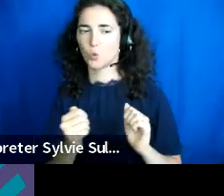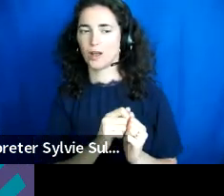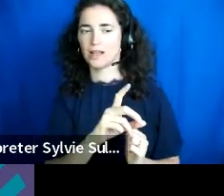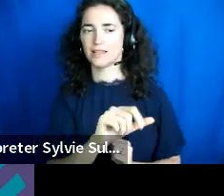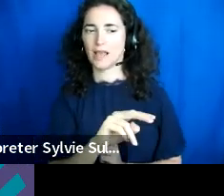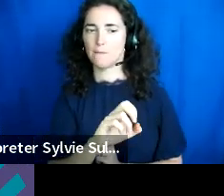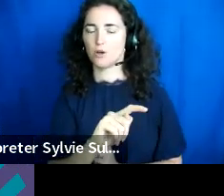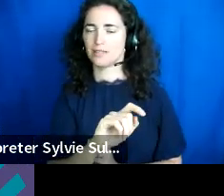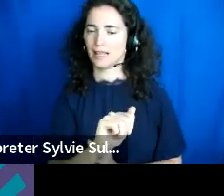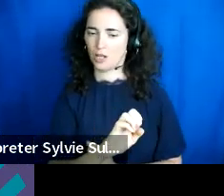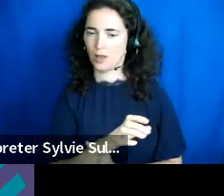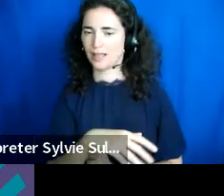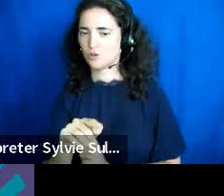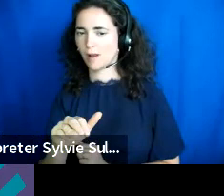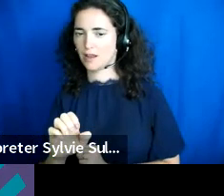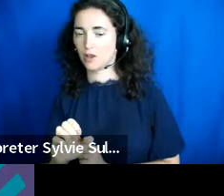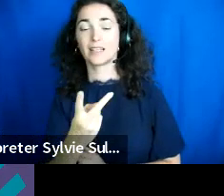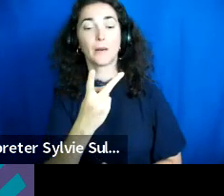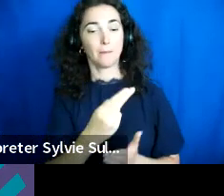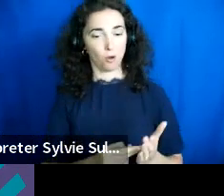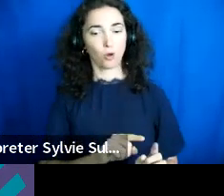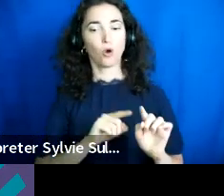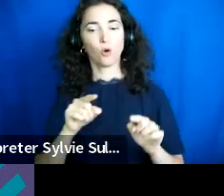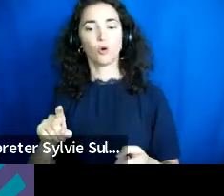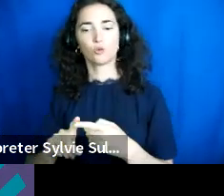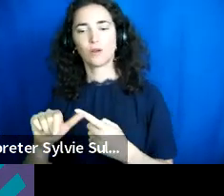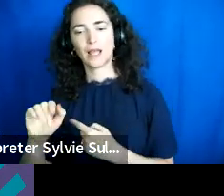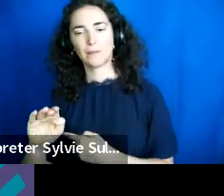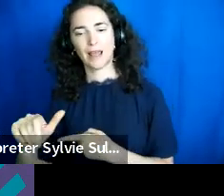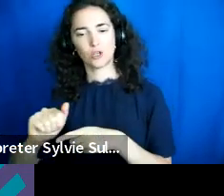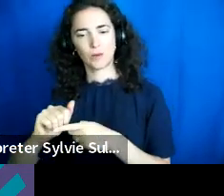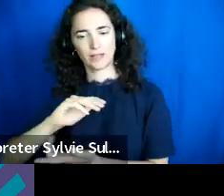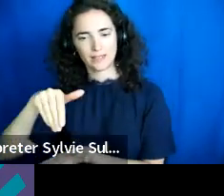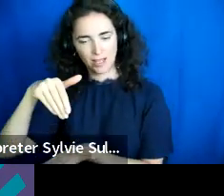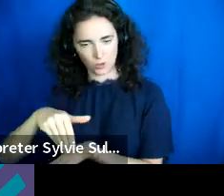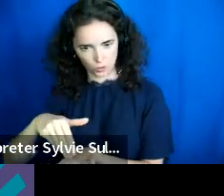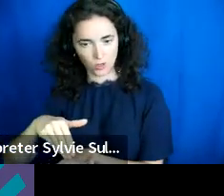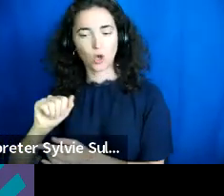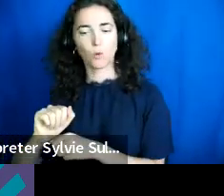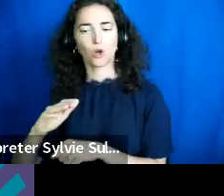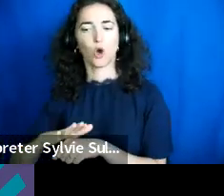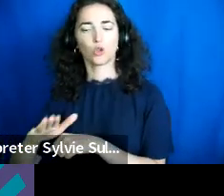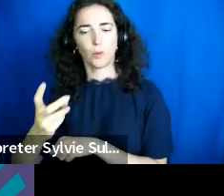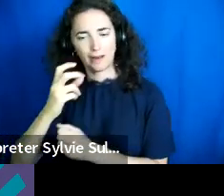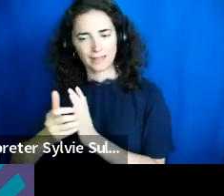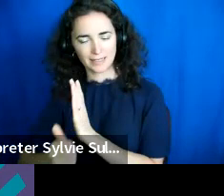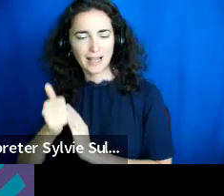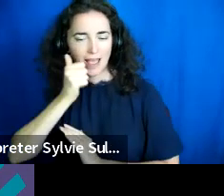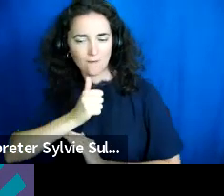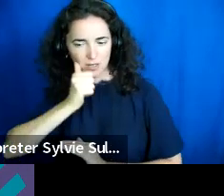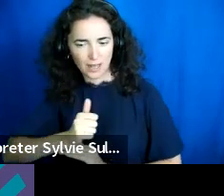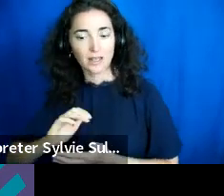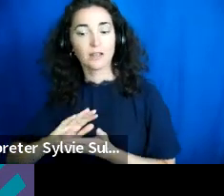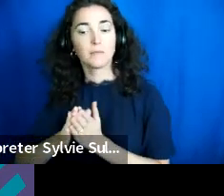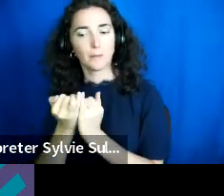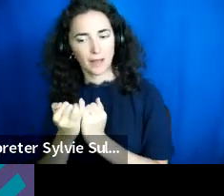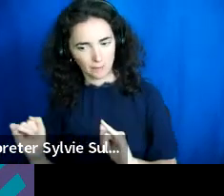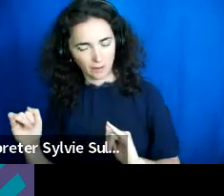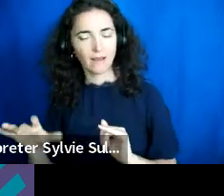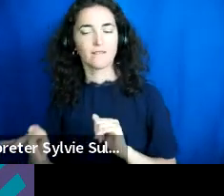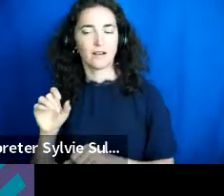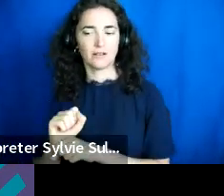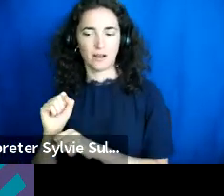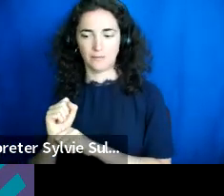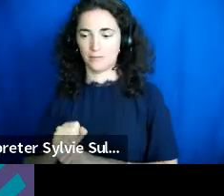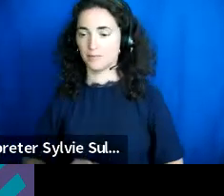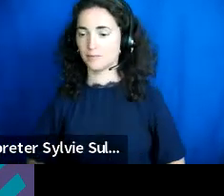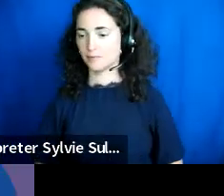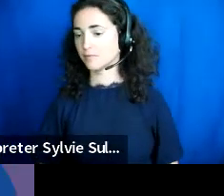Both of these gentlemen are now attending affiliated blind of Louisiana's training center, and are working on their blindness skills every day to become independent and employed.